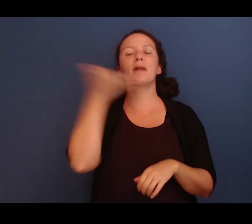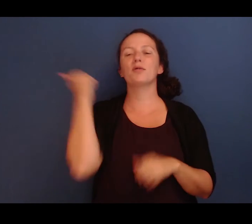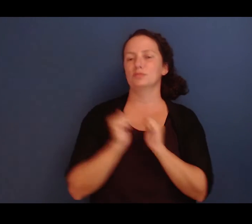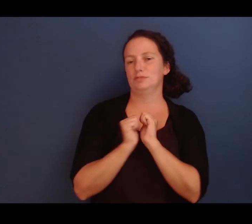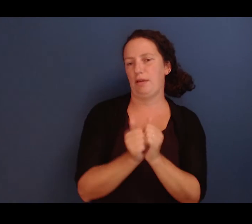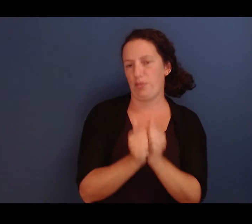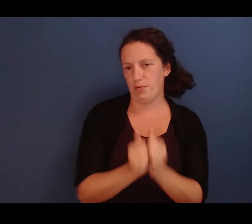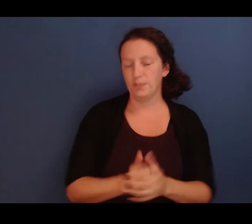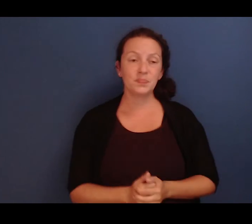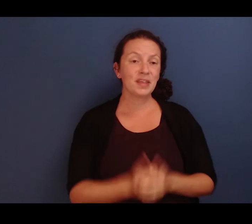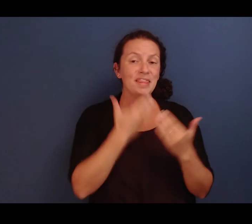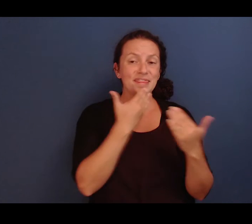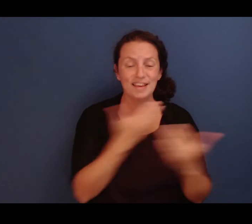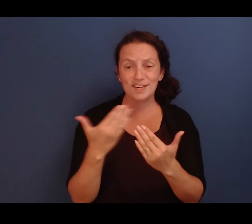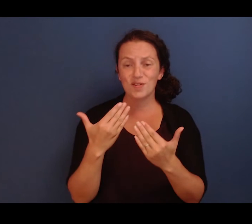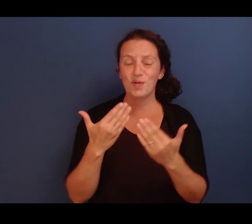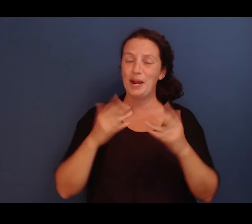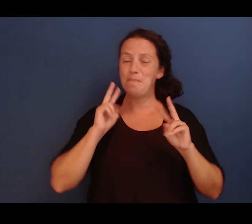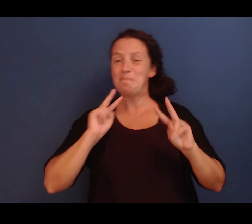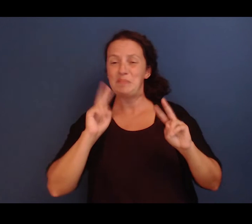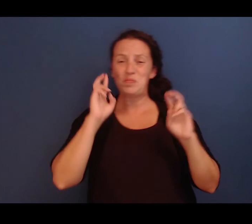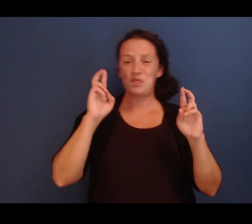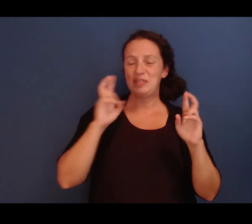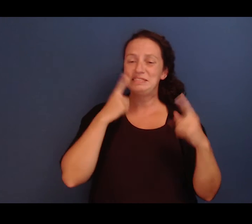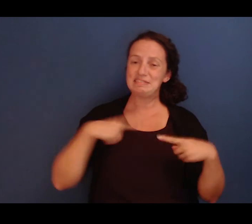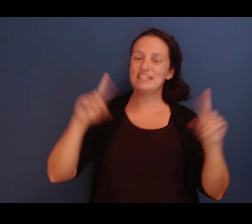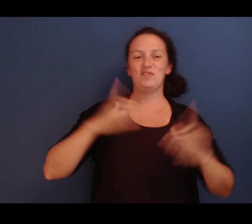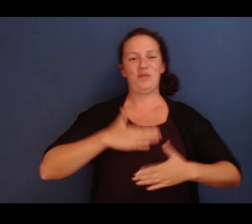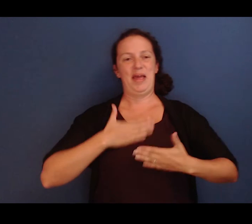Thank you and I'm hoping we all have a successful and happy Fall Term.